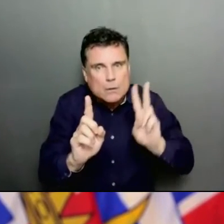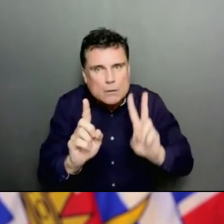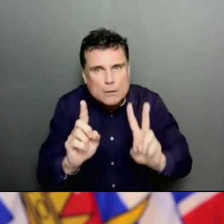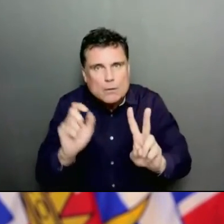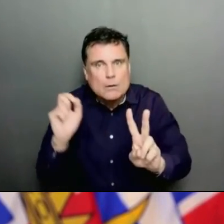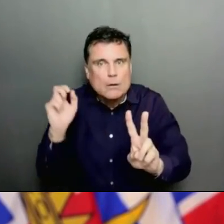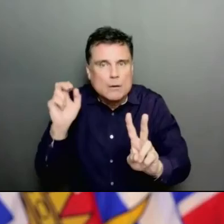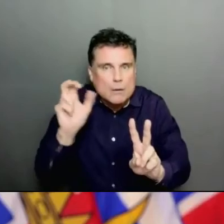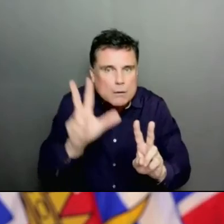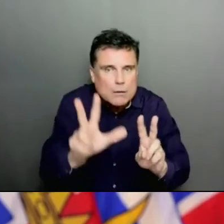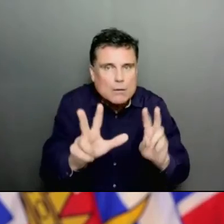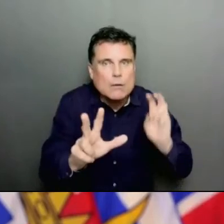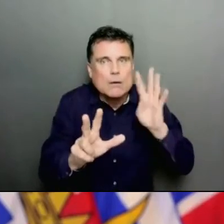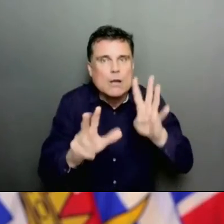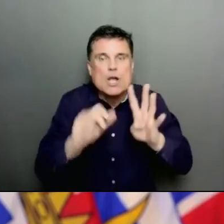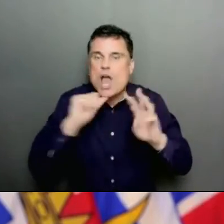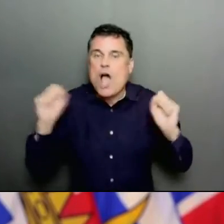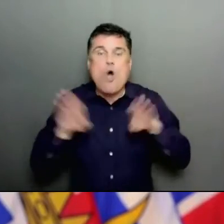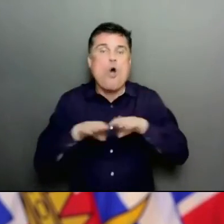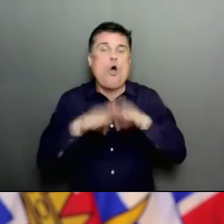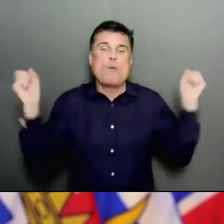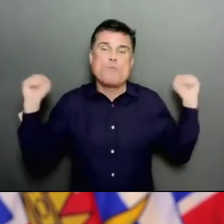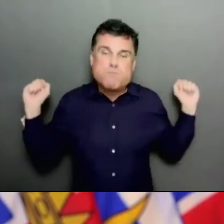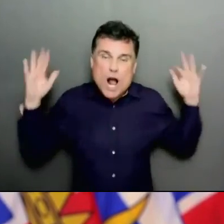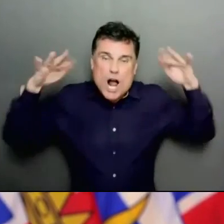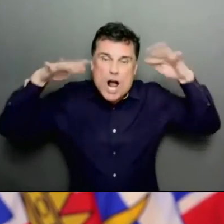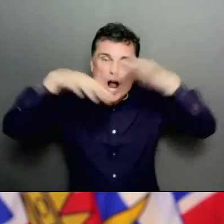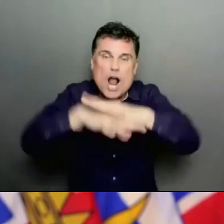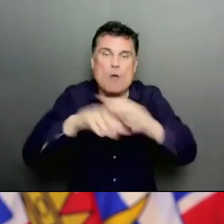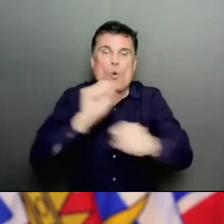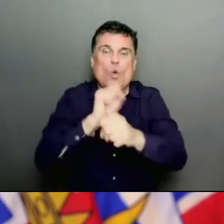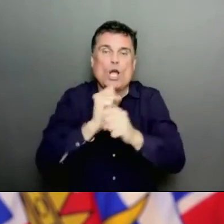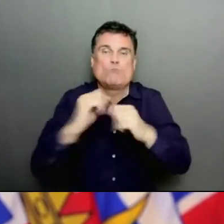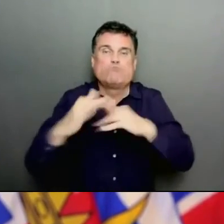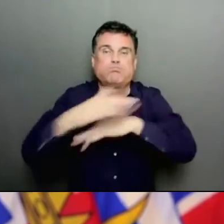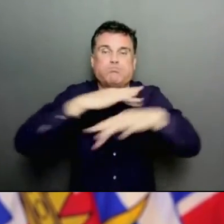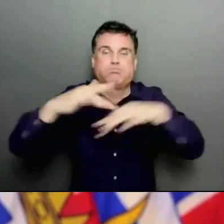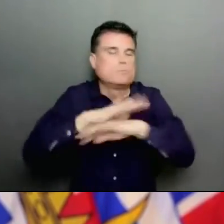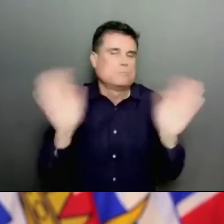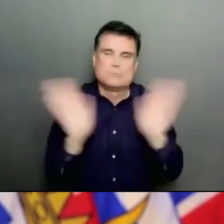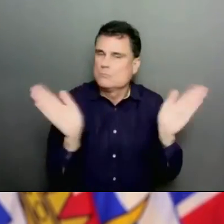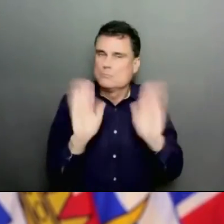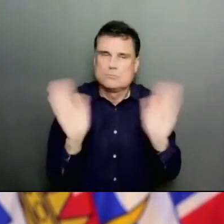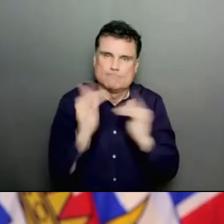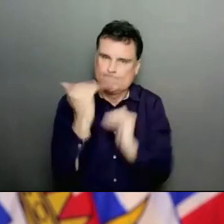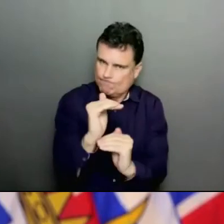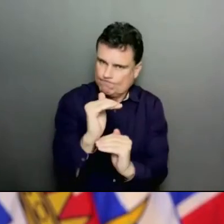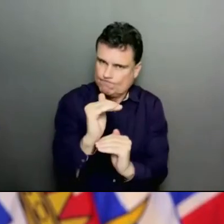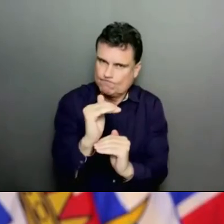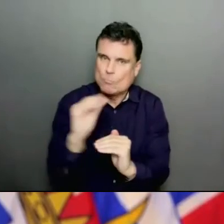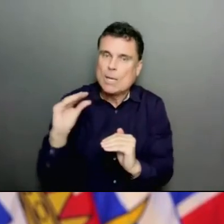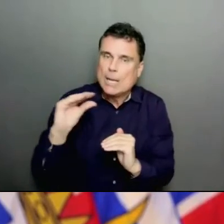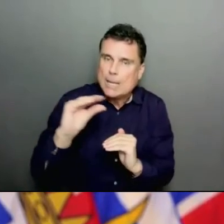BC, from around BC, but also from other places outside the province. This large movement of people means a